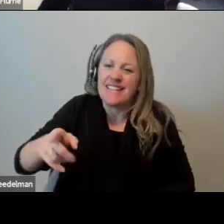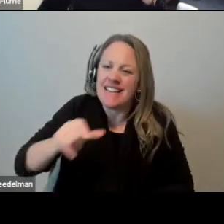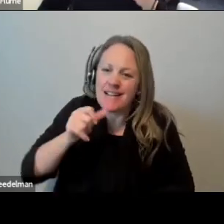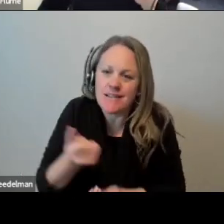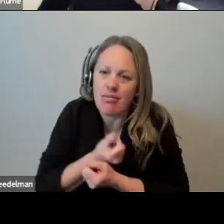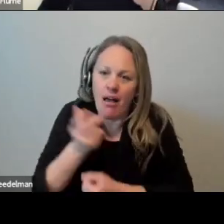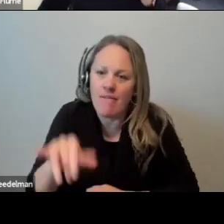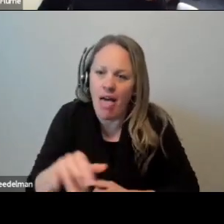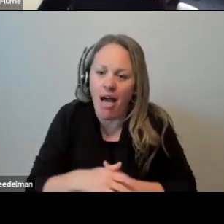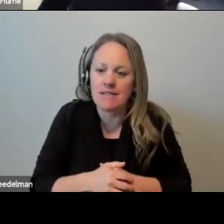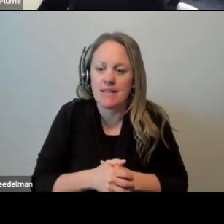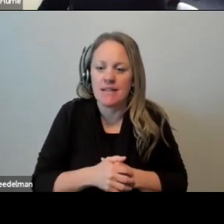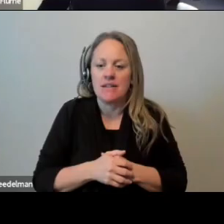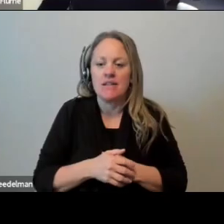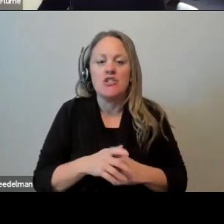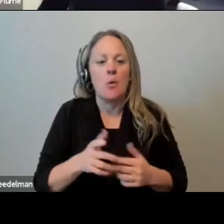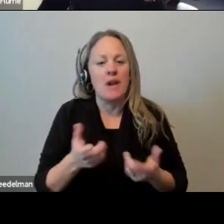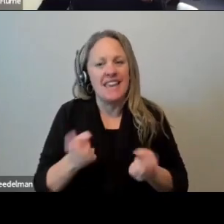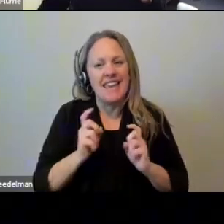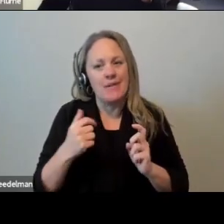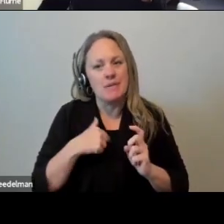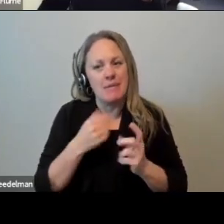to do quickly and with speed.